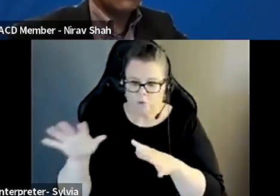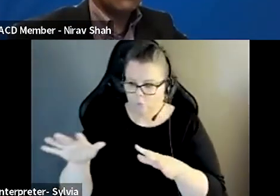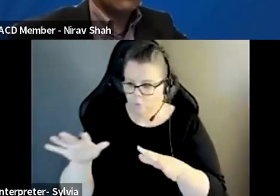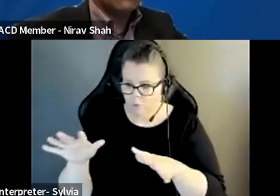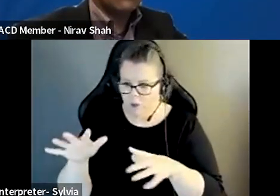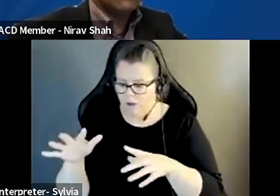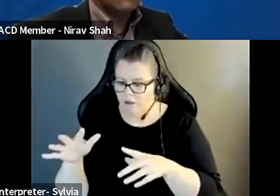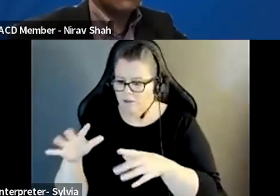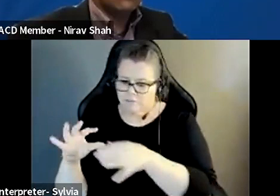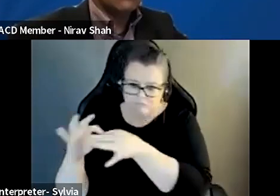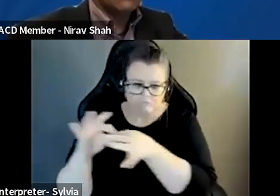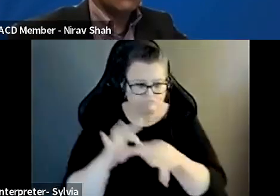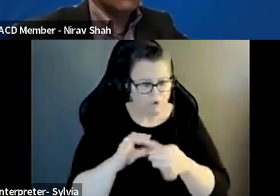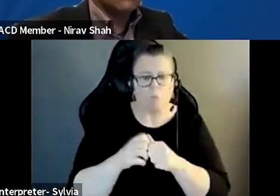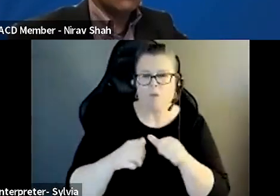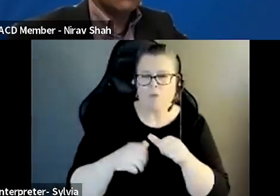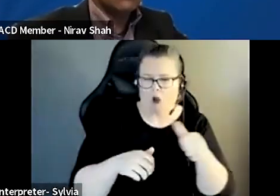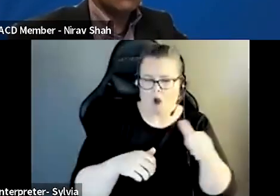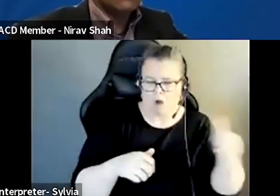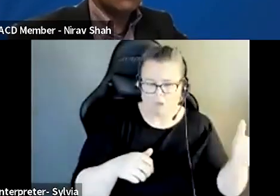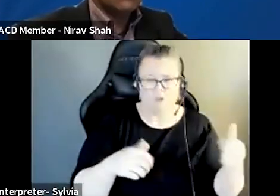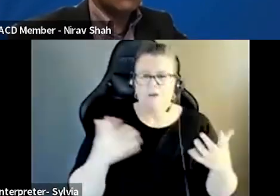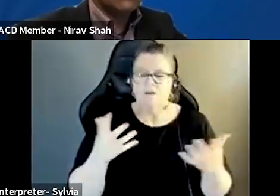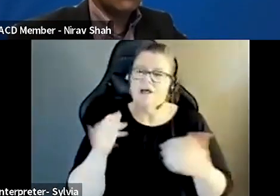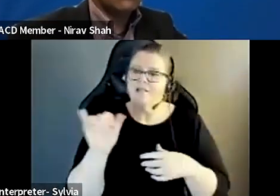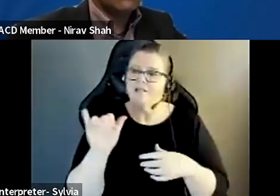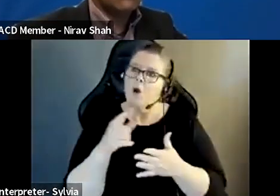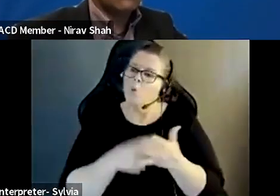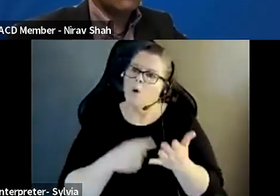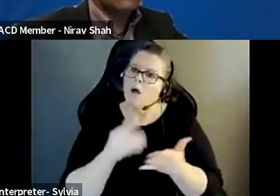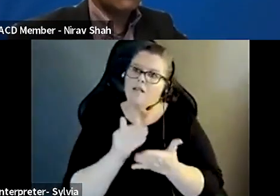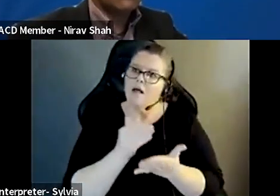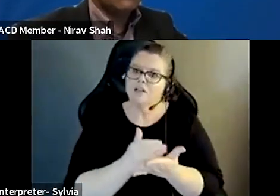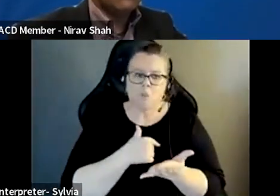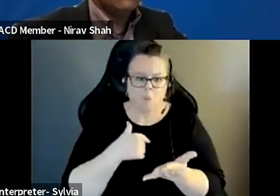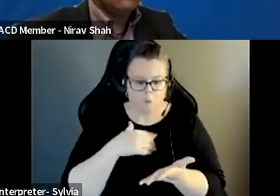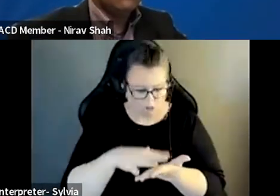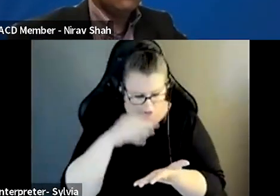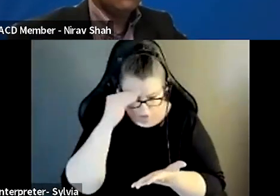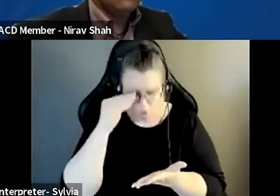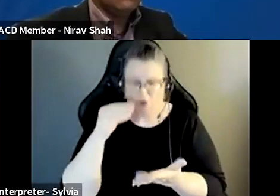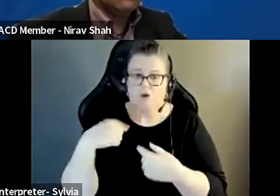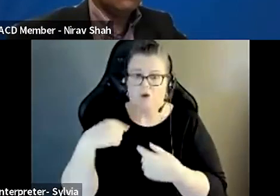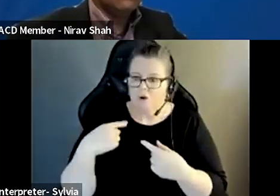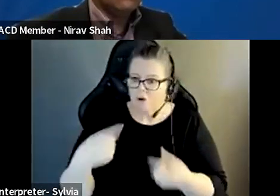And you know, so whether the lessons that we learned in the last year and a half we want to formulate those